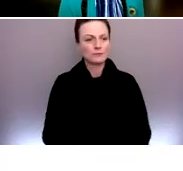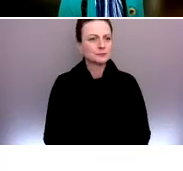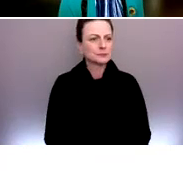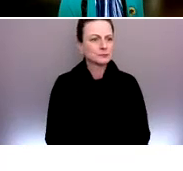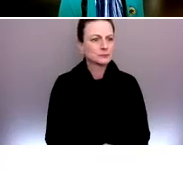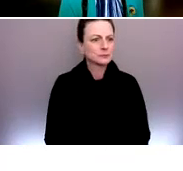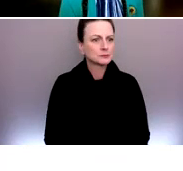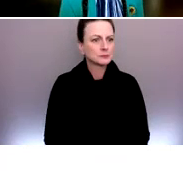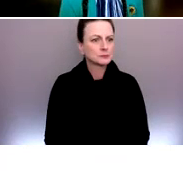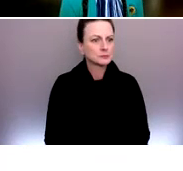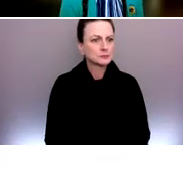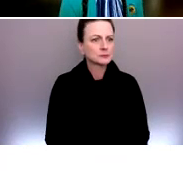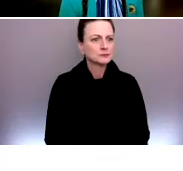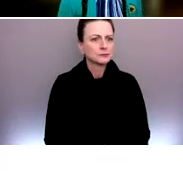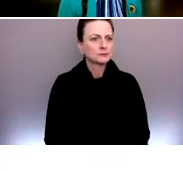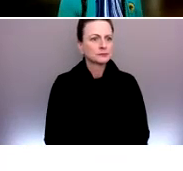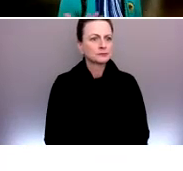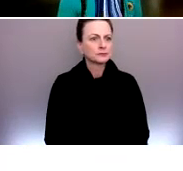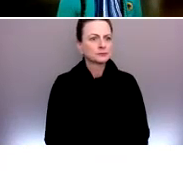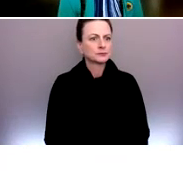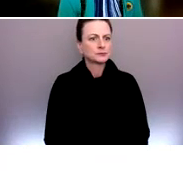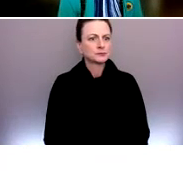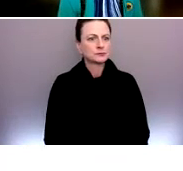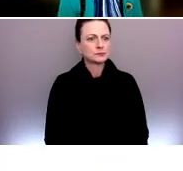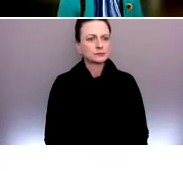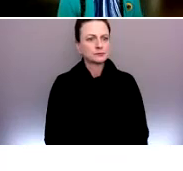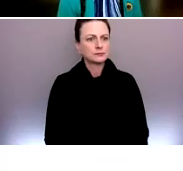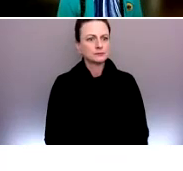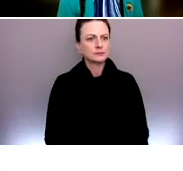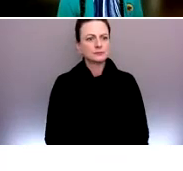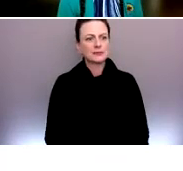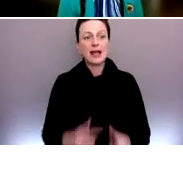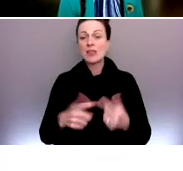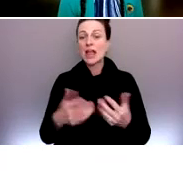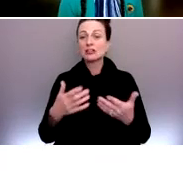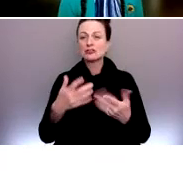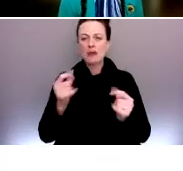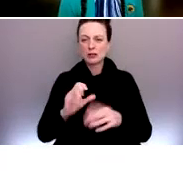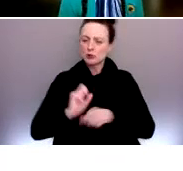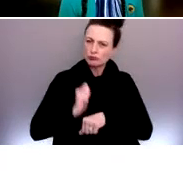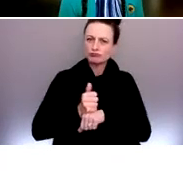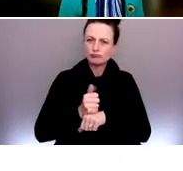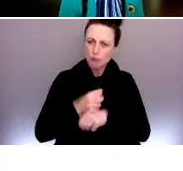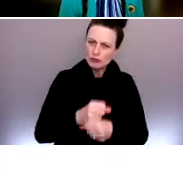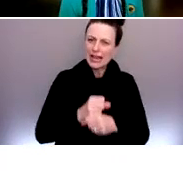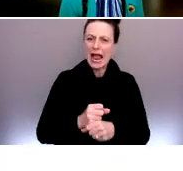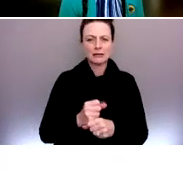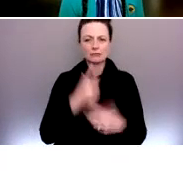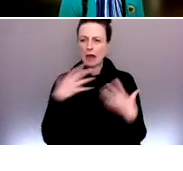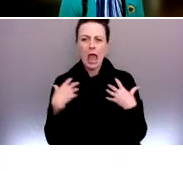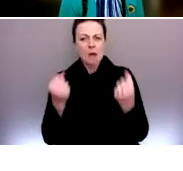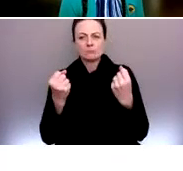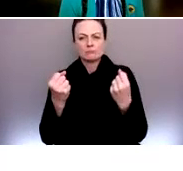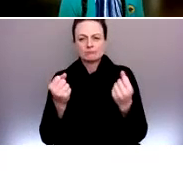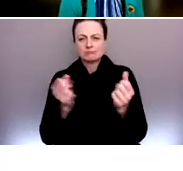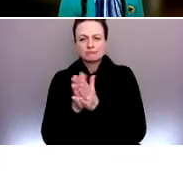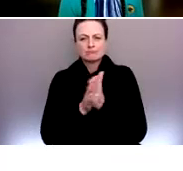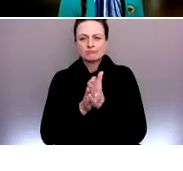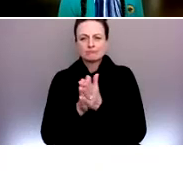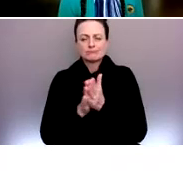Then creating those vibrant communities, goal number five, building institutional capacity.